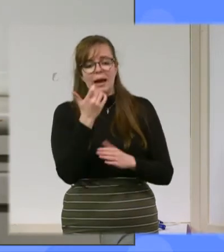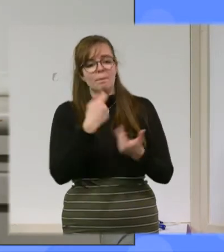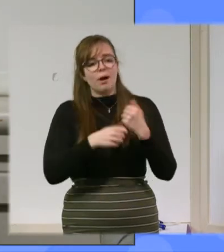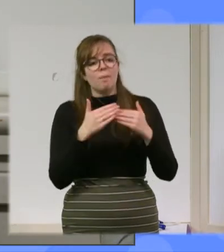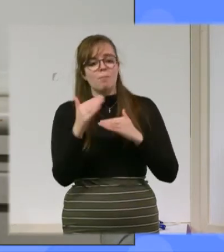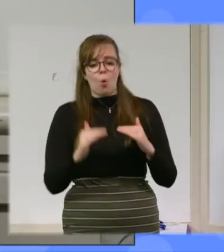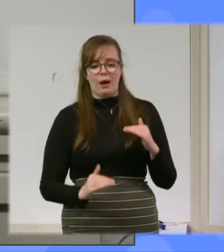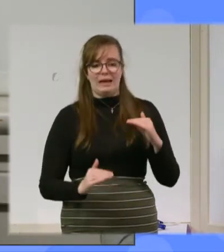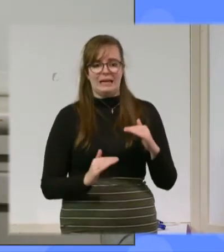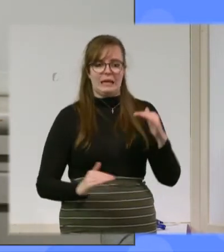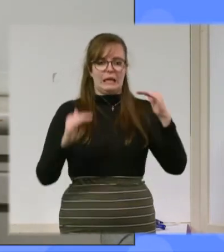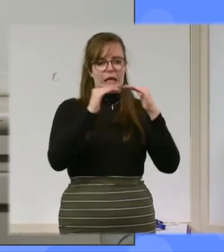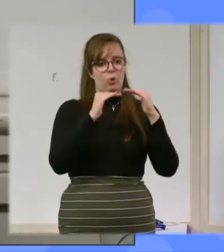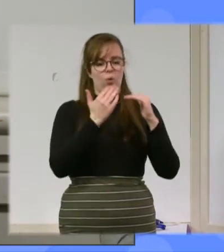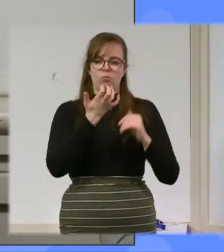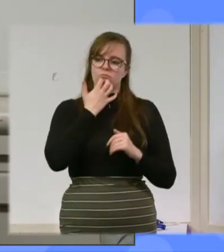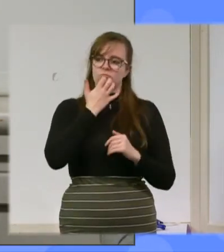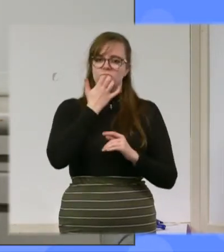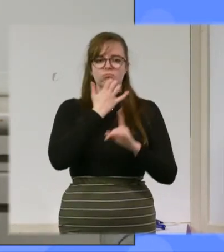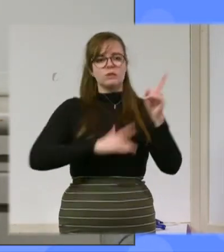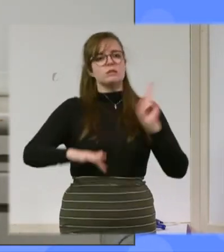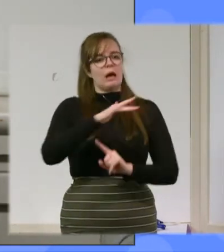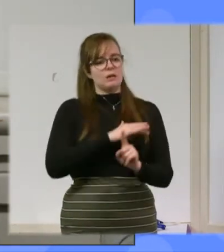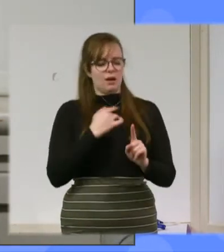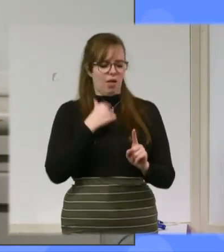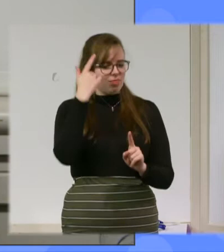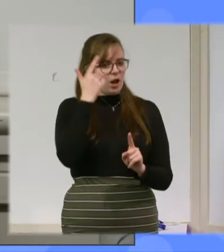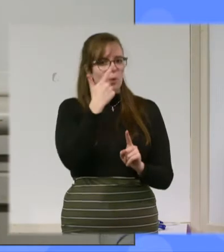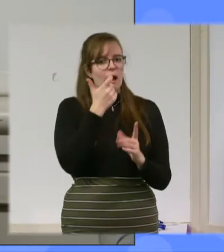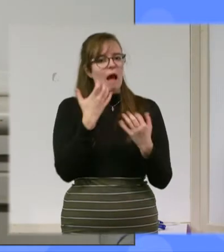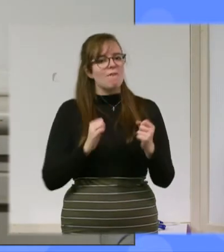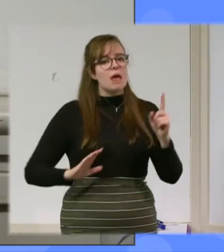tolerant society I think that we could have the ambition to have a society